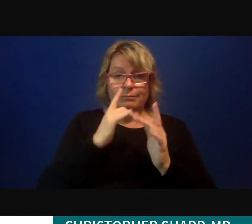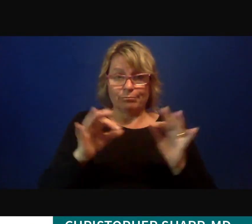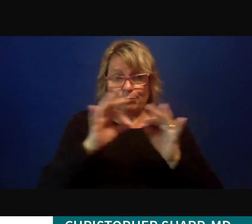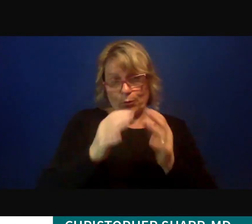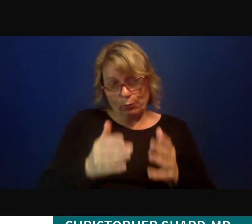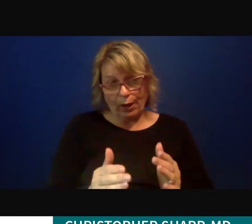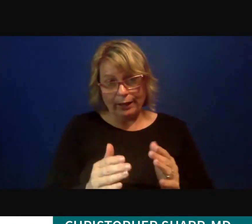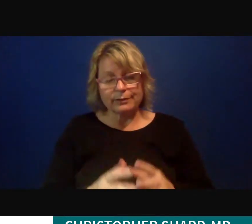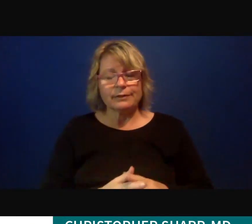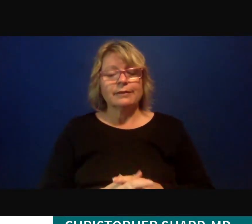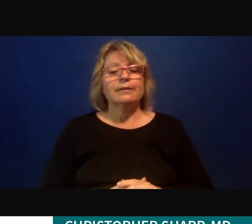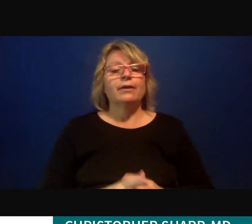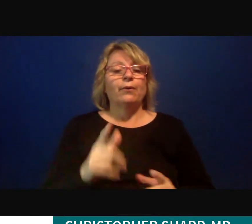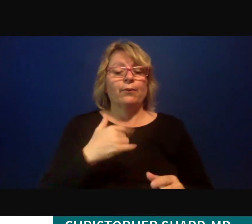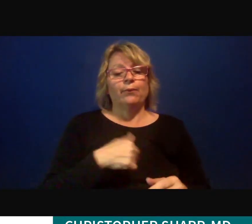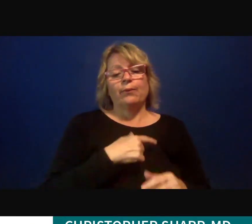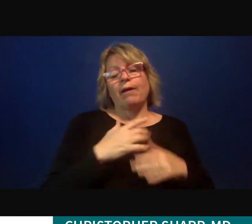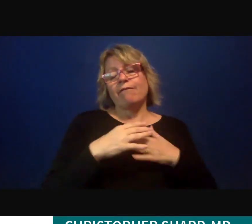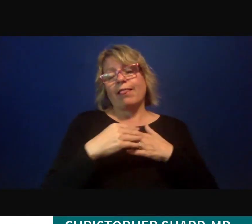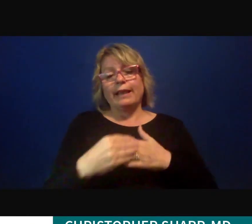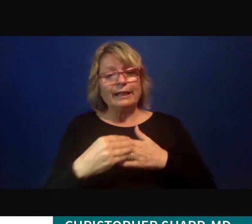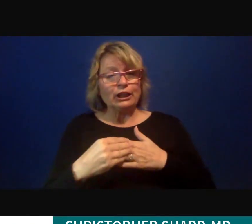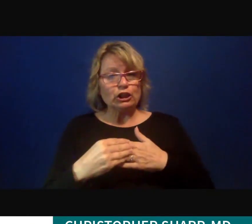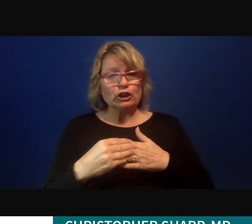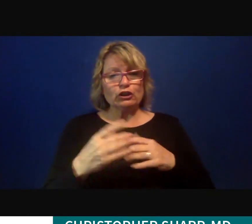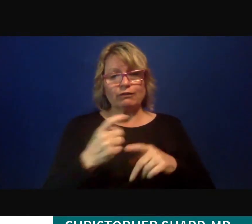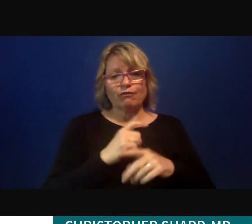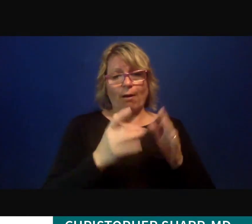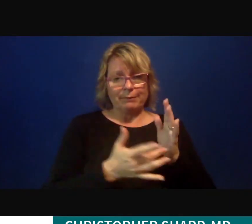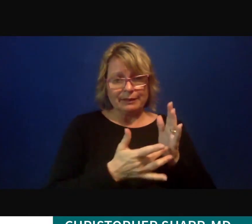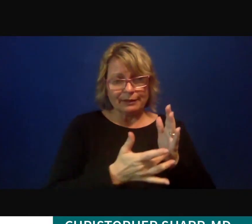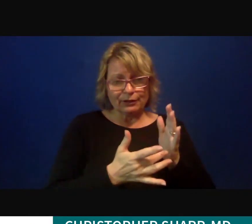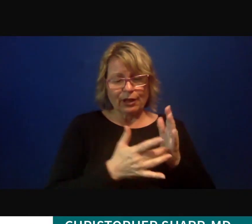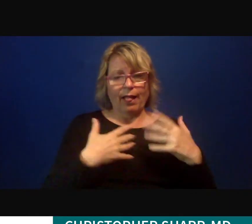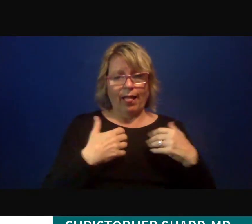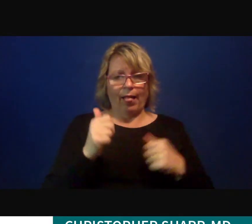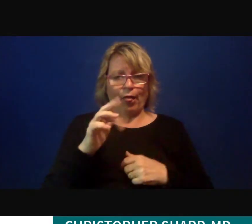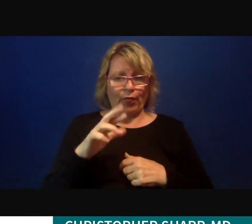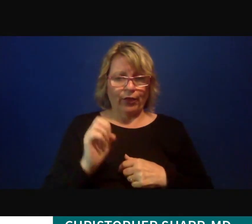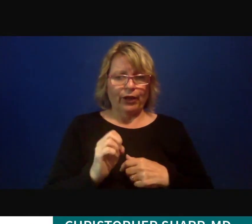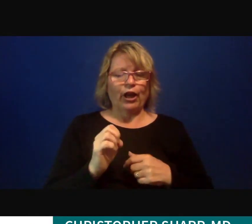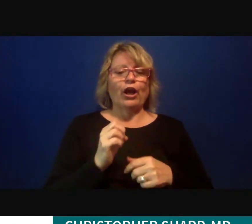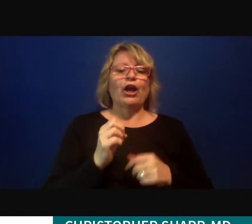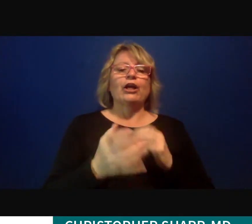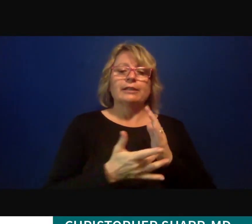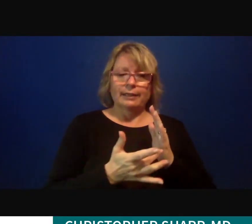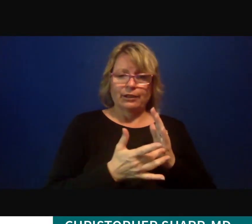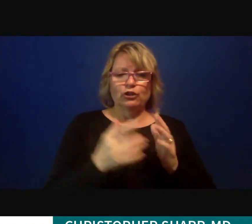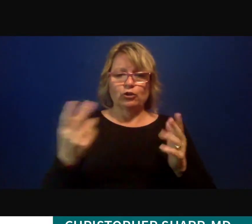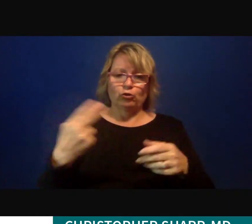We have leaders from technology and health care technology joining us today, who I hope will